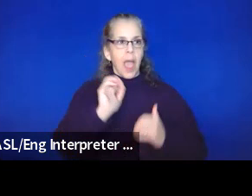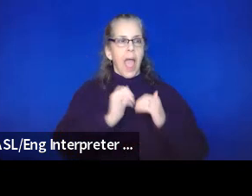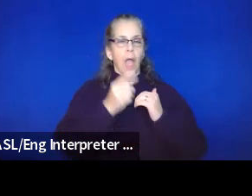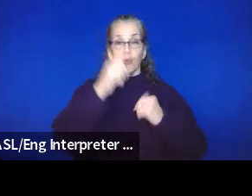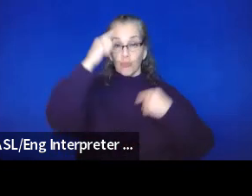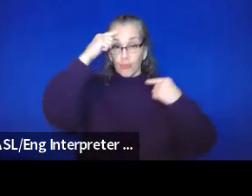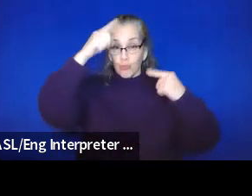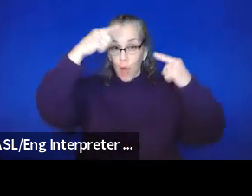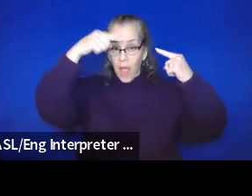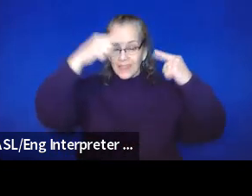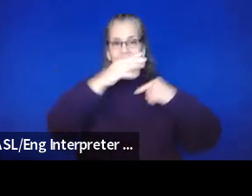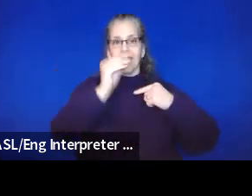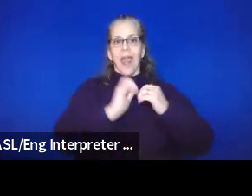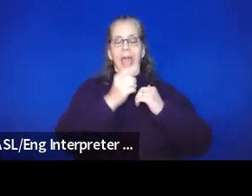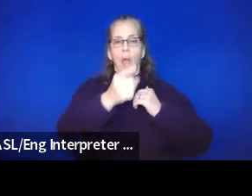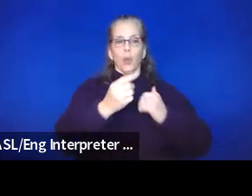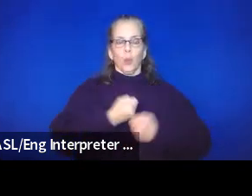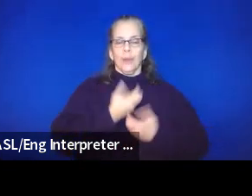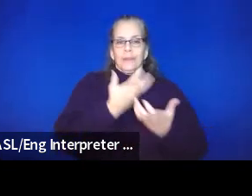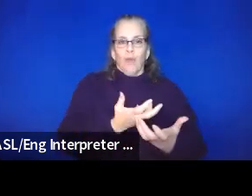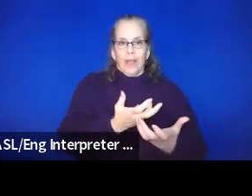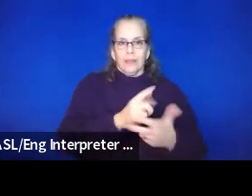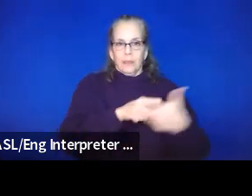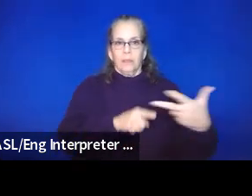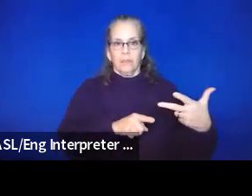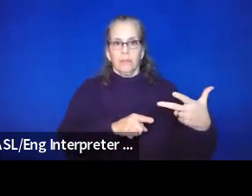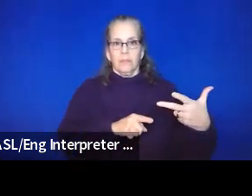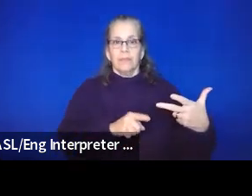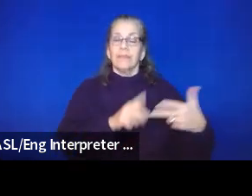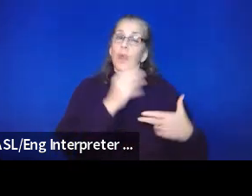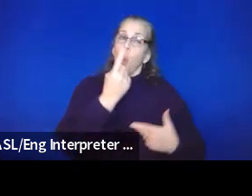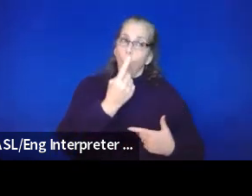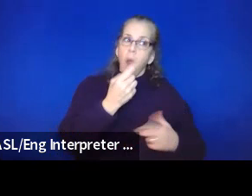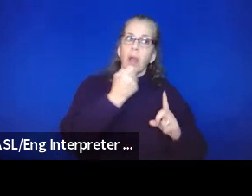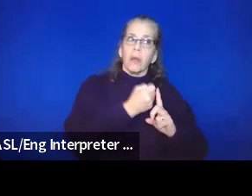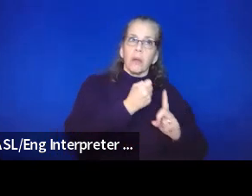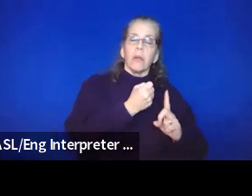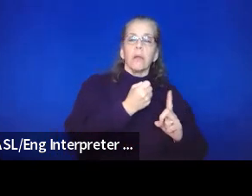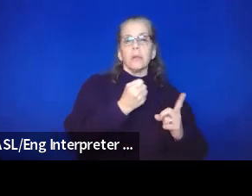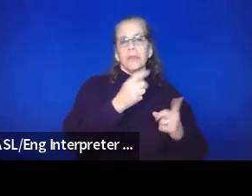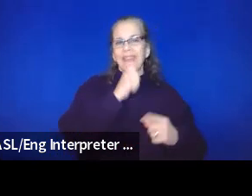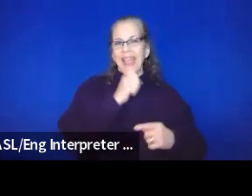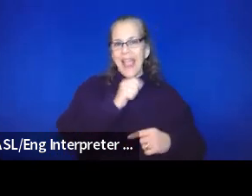One is the age at which you lose your hearing. The earlier you lose your hearing, the longer